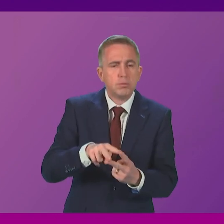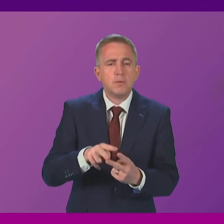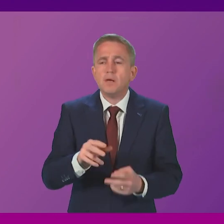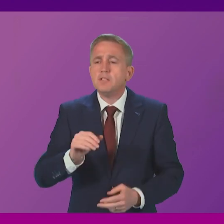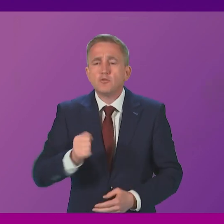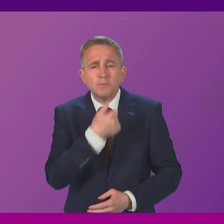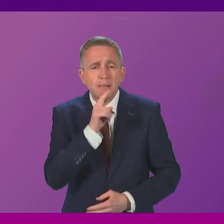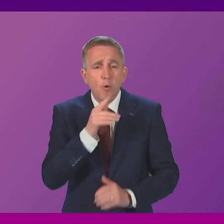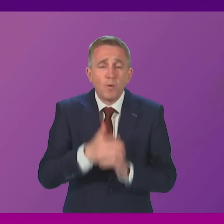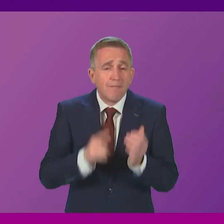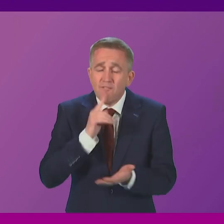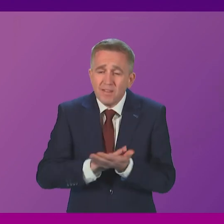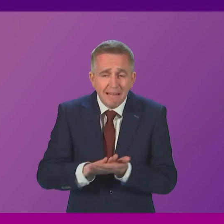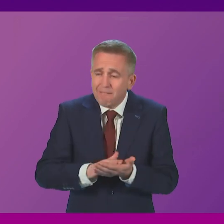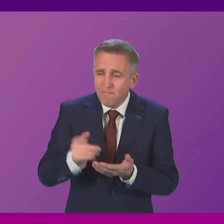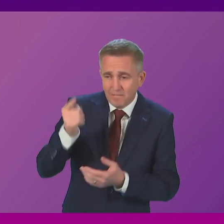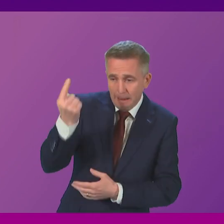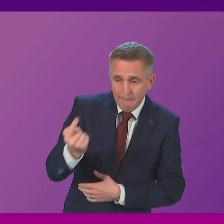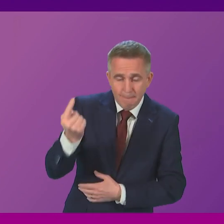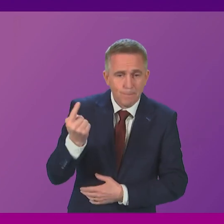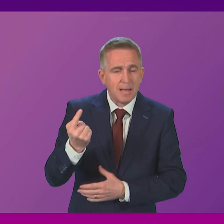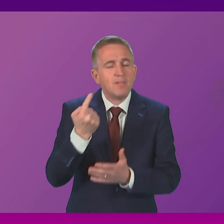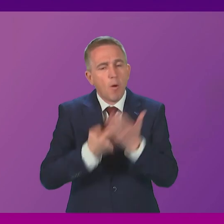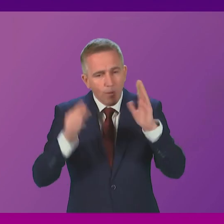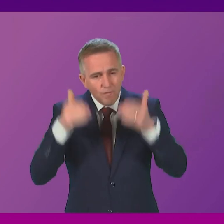who chooses instead to focus on their own priorities.